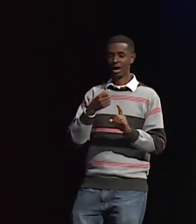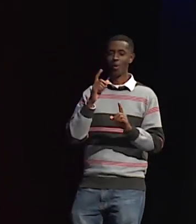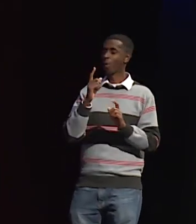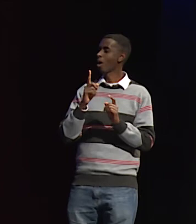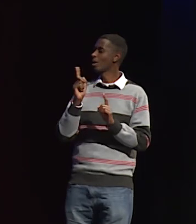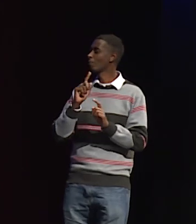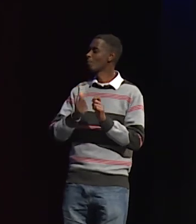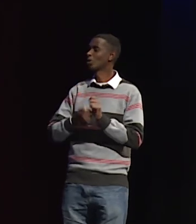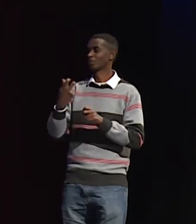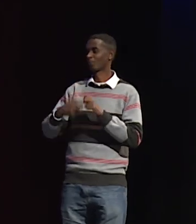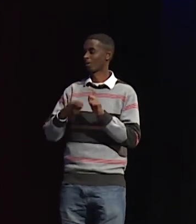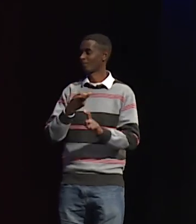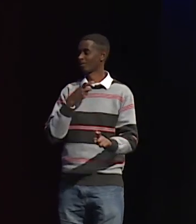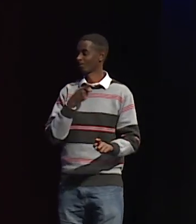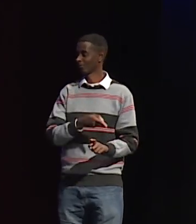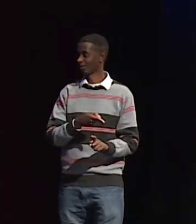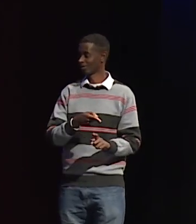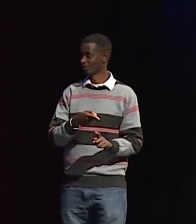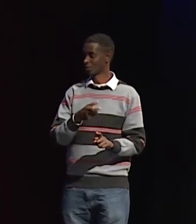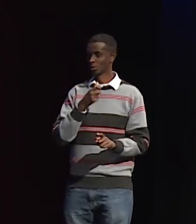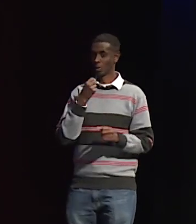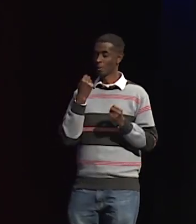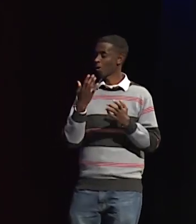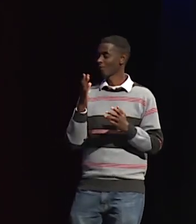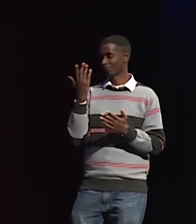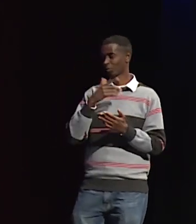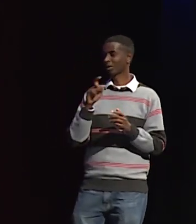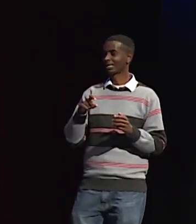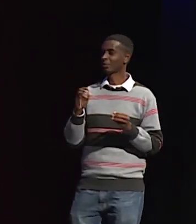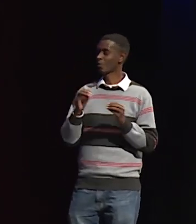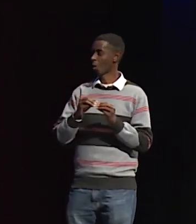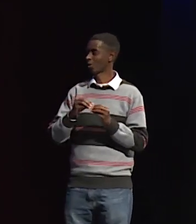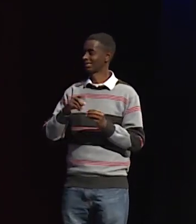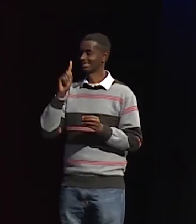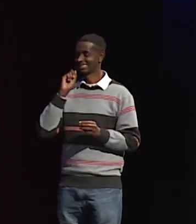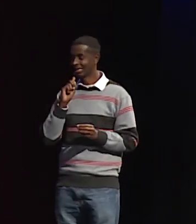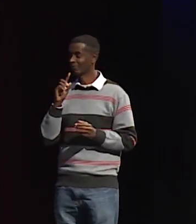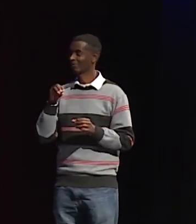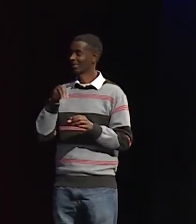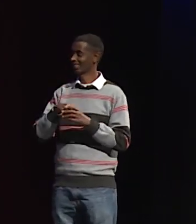So, often hearing parents don't... Often the hearing parents aren't aware of sign language,